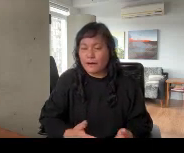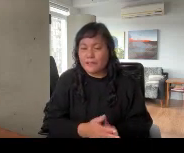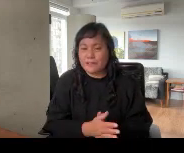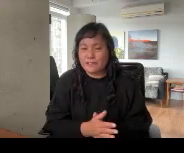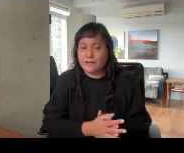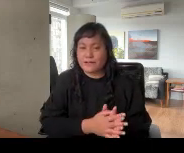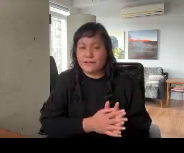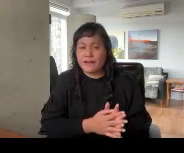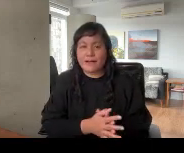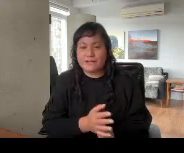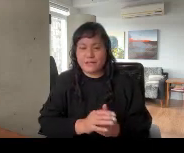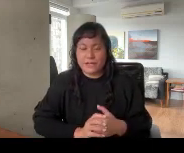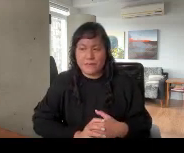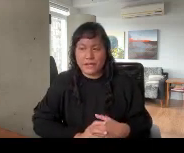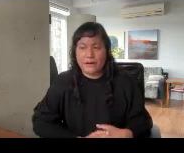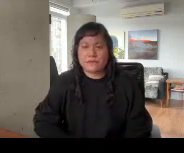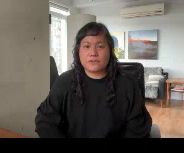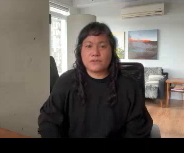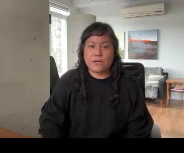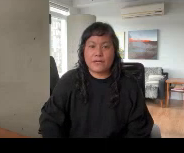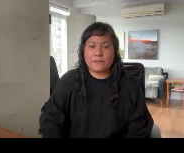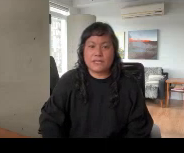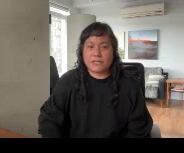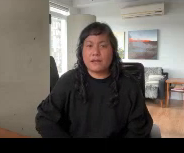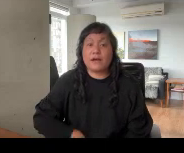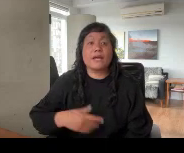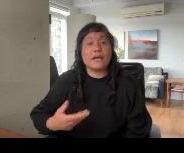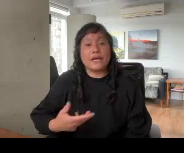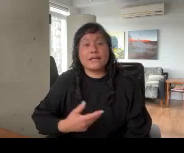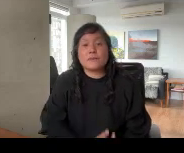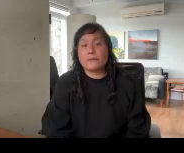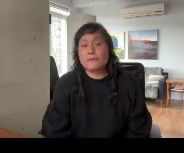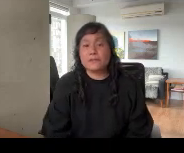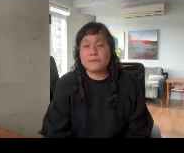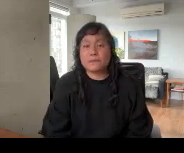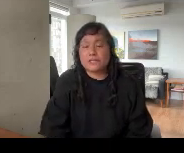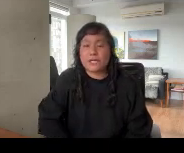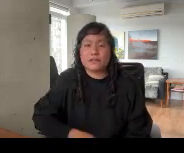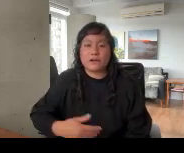aren't necessarily subject matter experts when it comes to EDI, and that's why we really appreciate